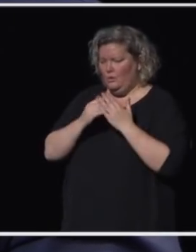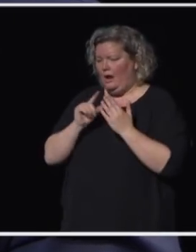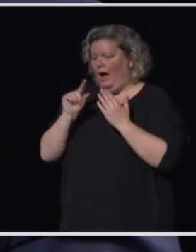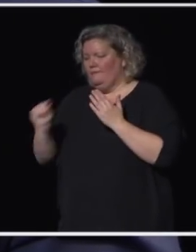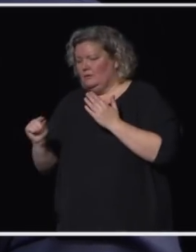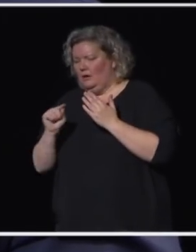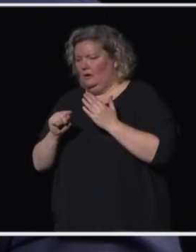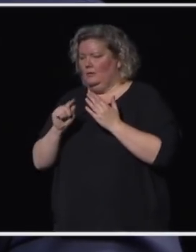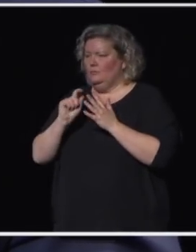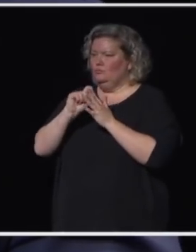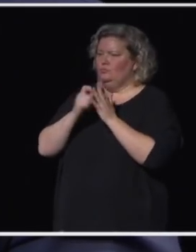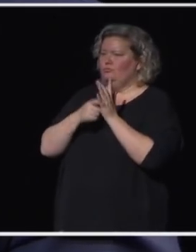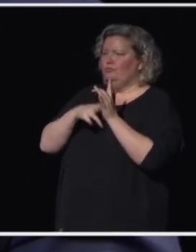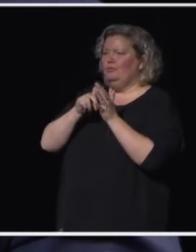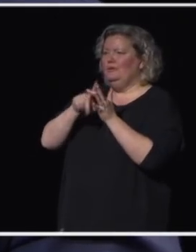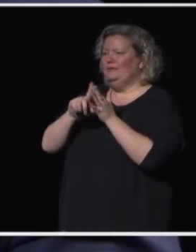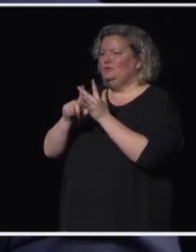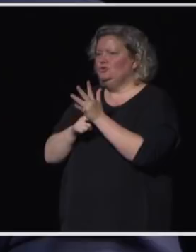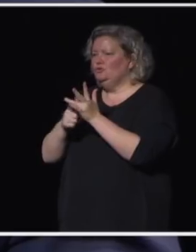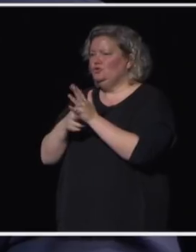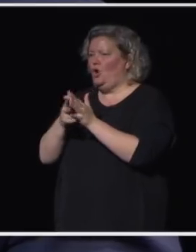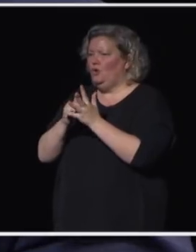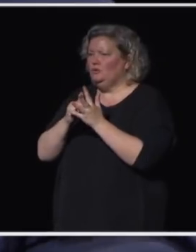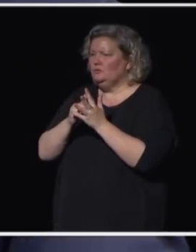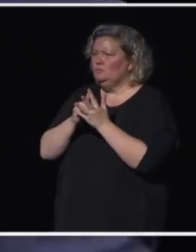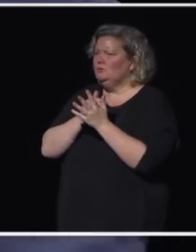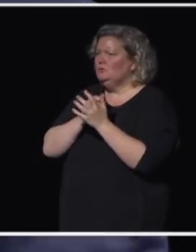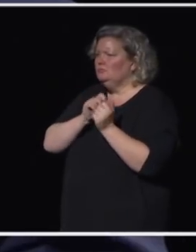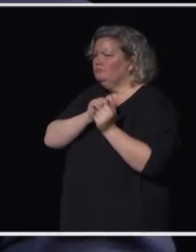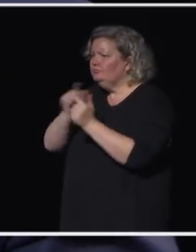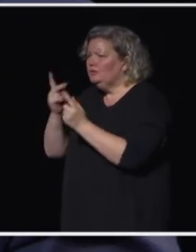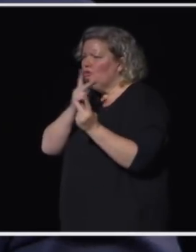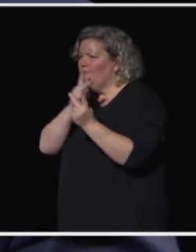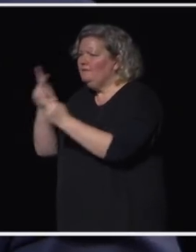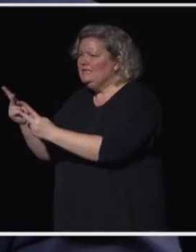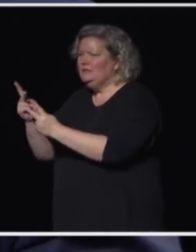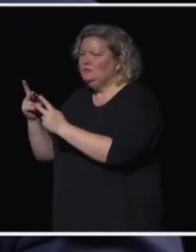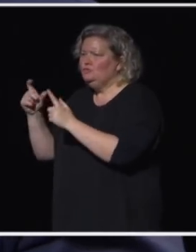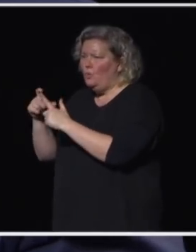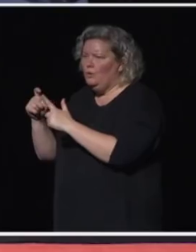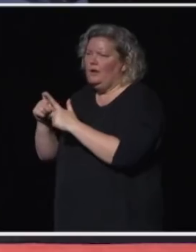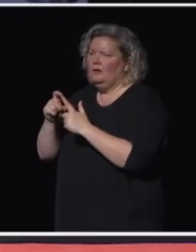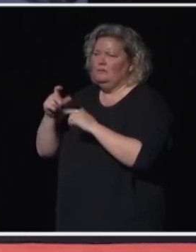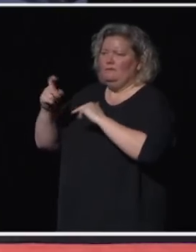Prince Jones was on his way to see his daughter who was at his fiancee's home and he was gunned